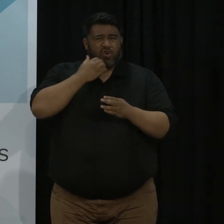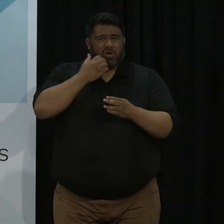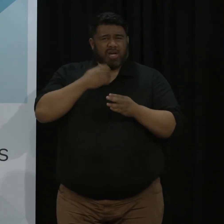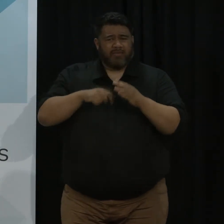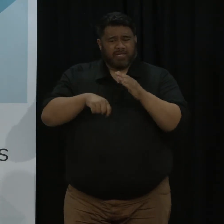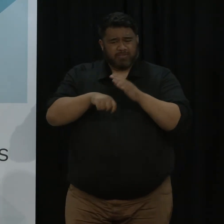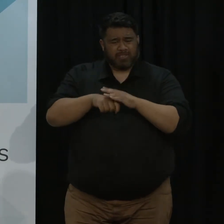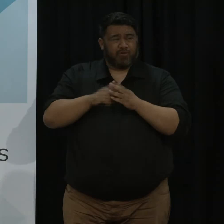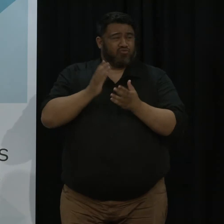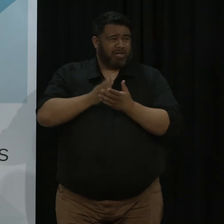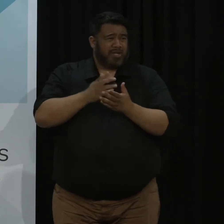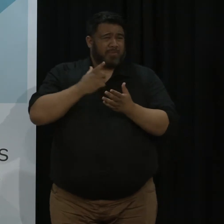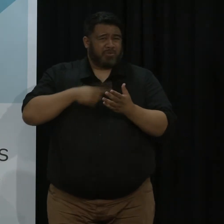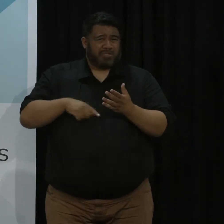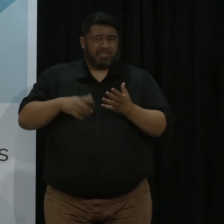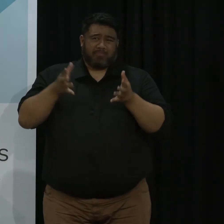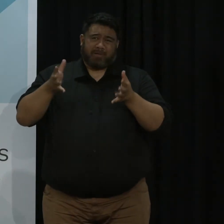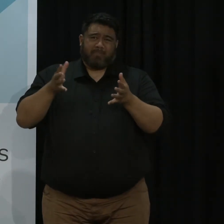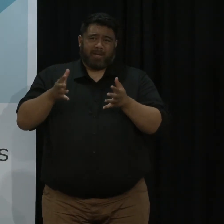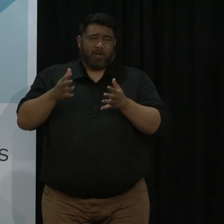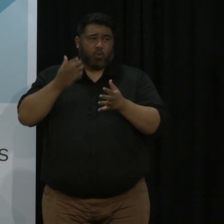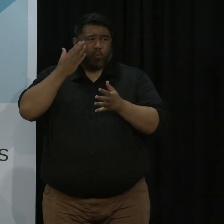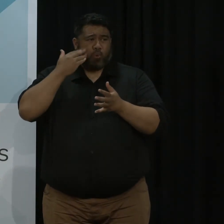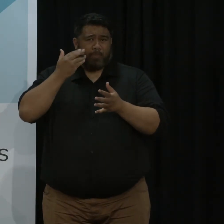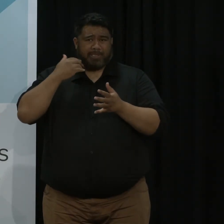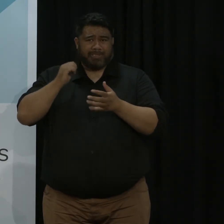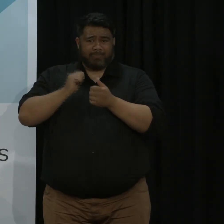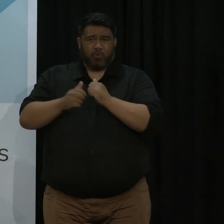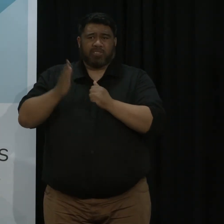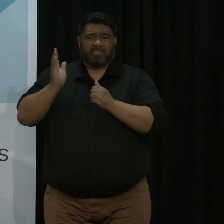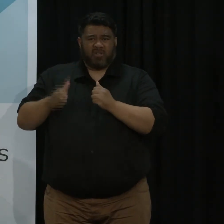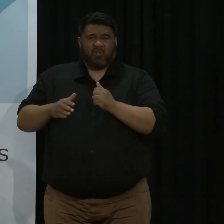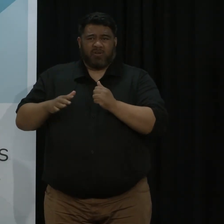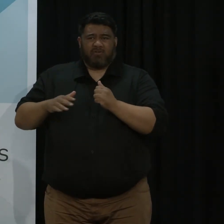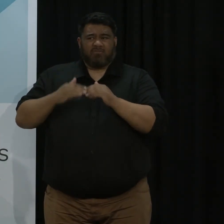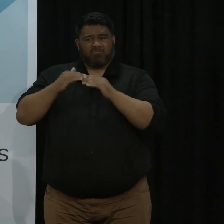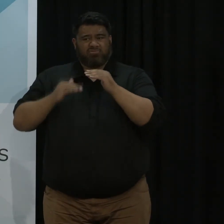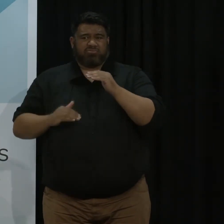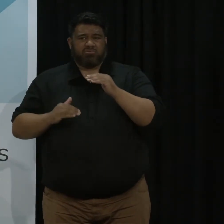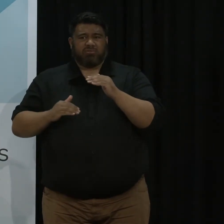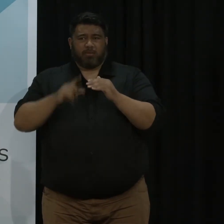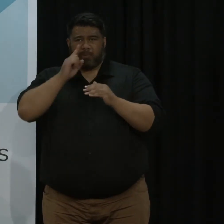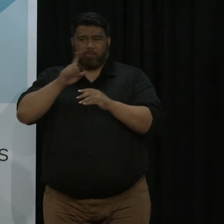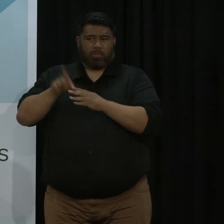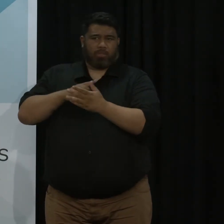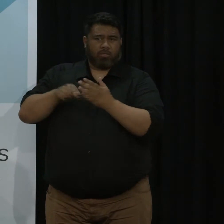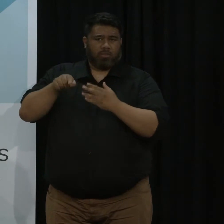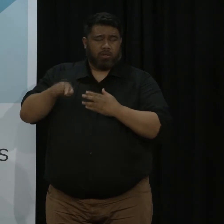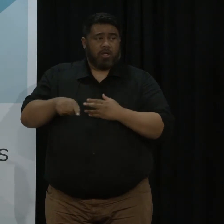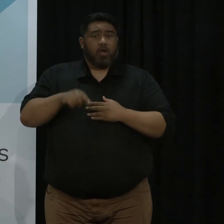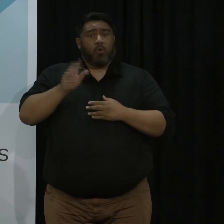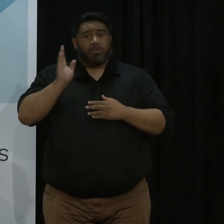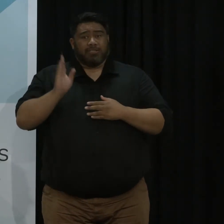well-supported while they are